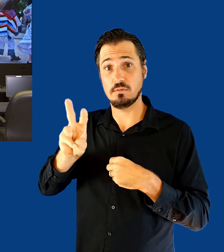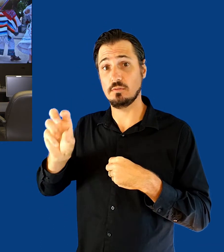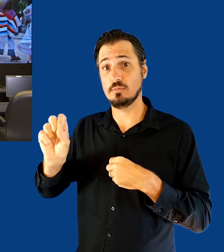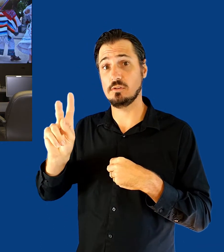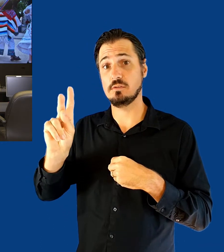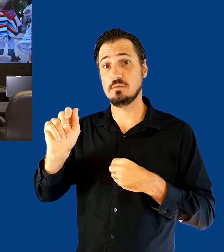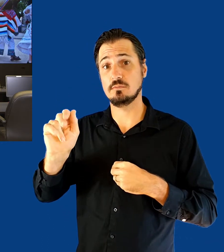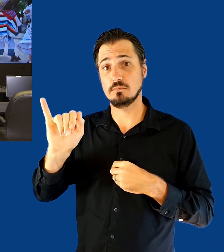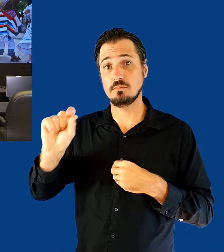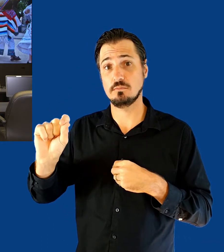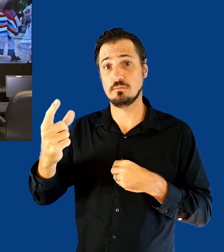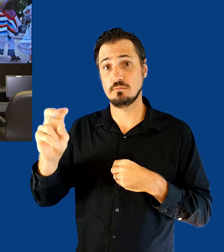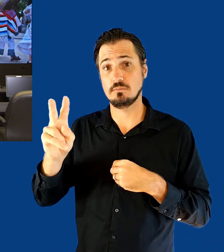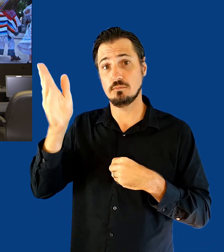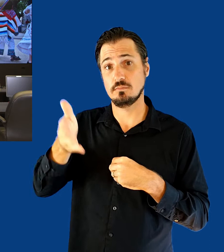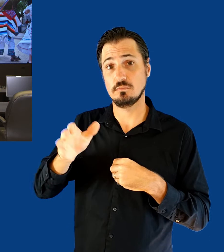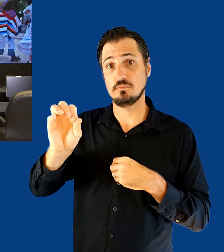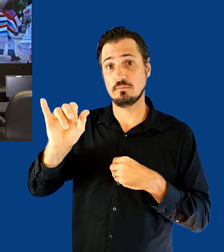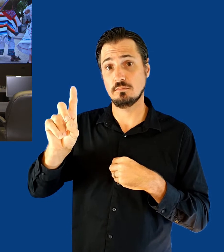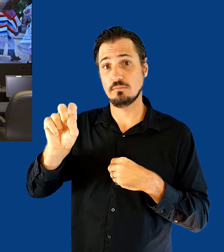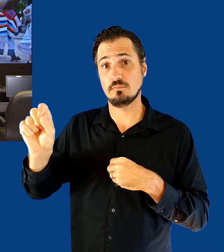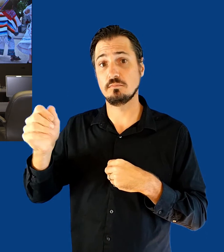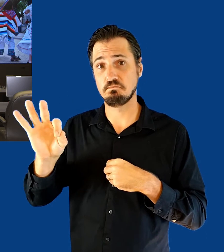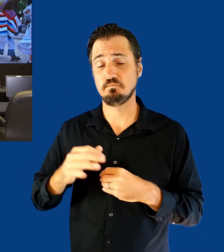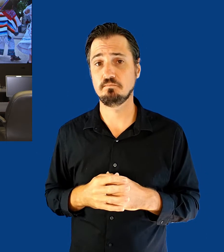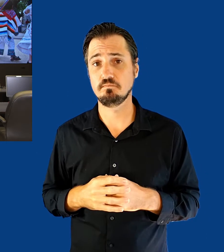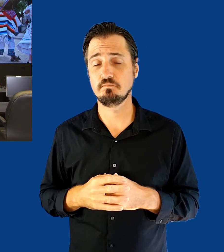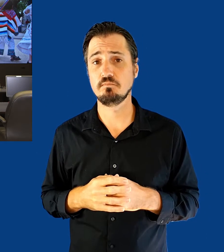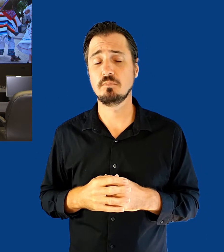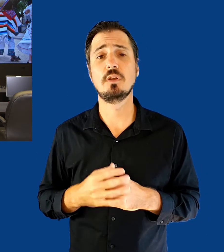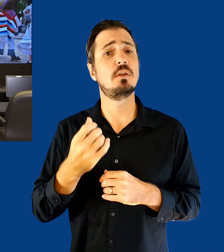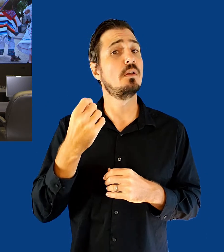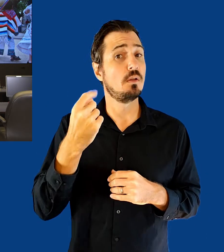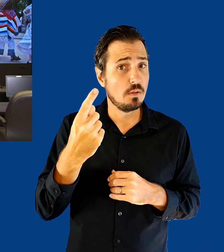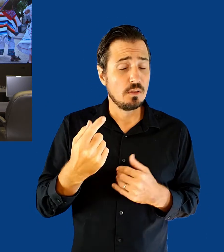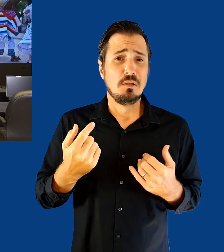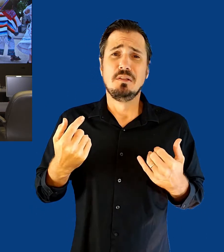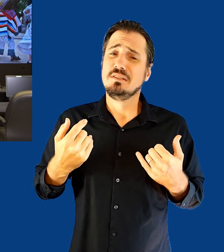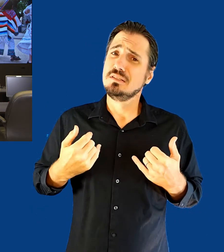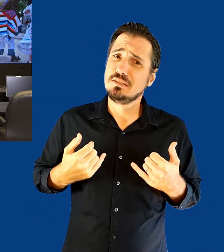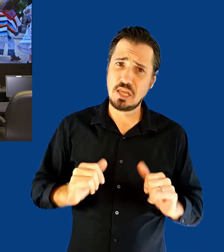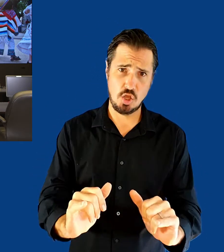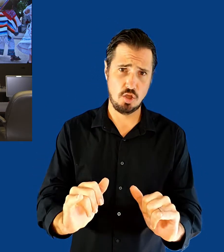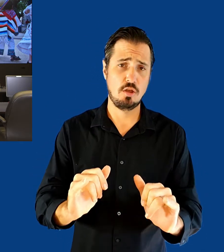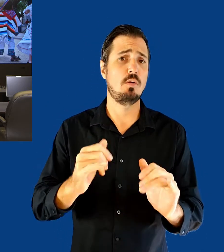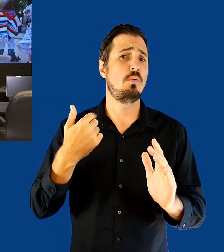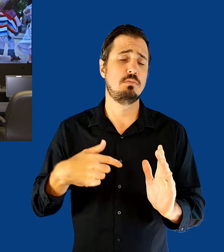Some of the continued safeguards being recommended, no matter what kind of activity is proposed for reopening, include the following: